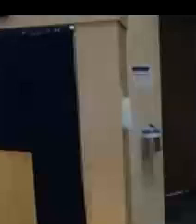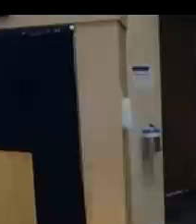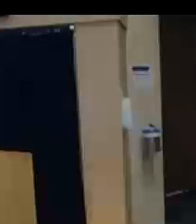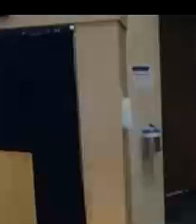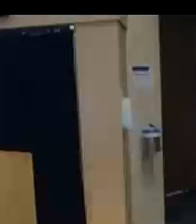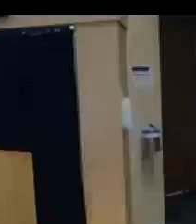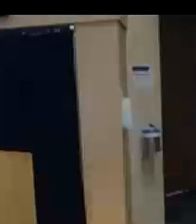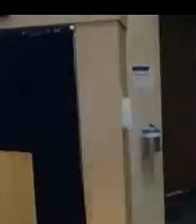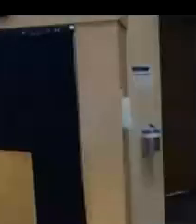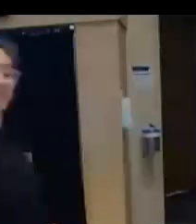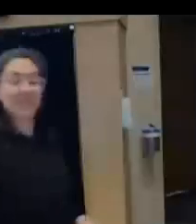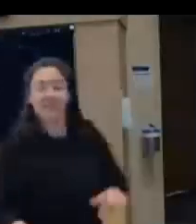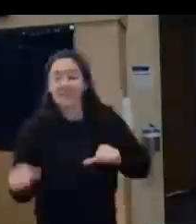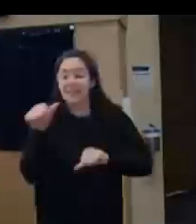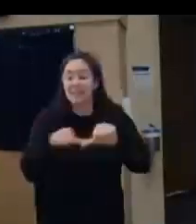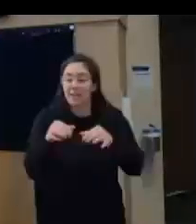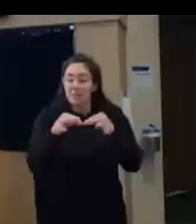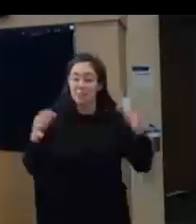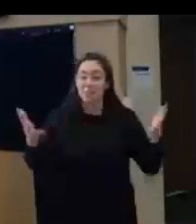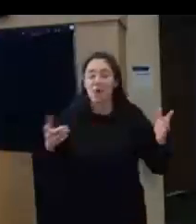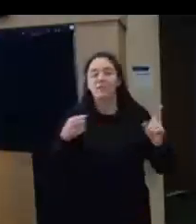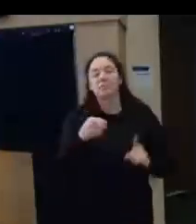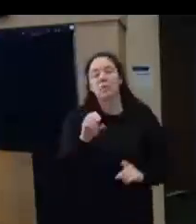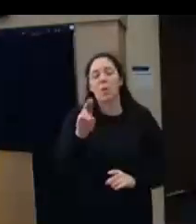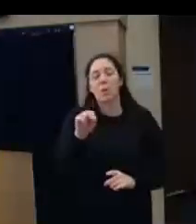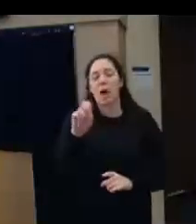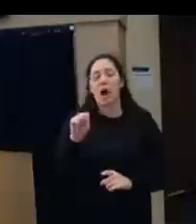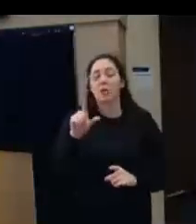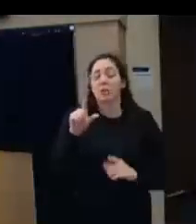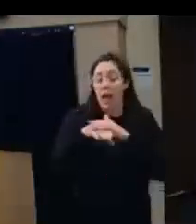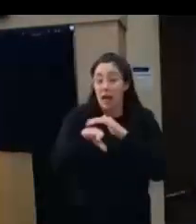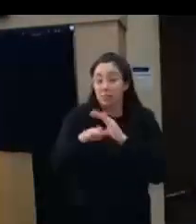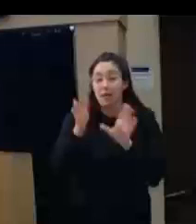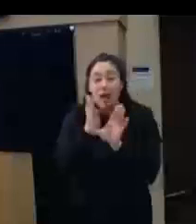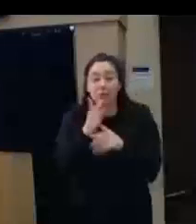accessing psychological care should not be placed solely on the shoulders of patients and families